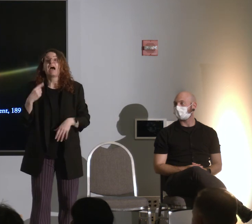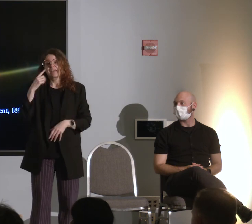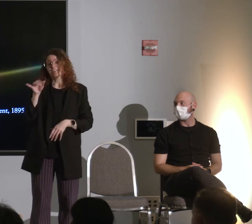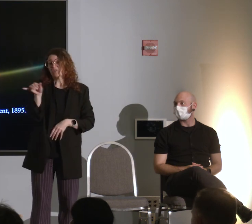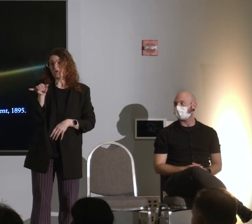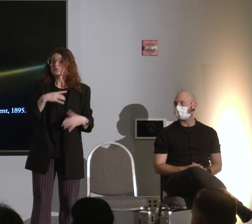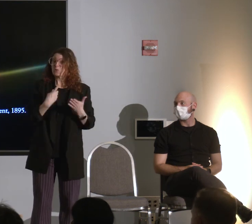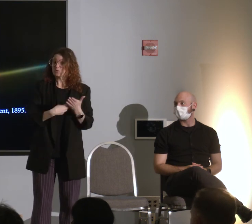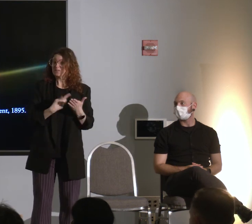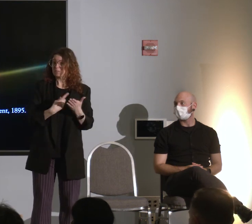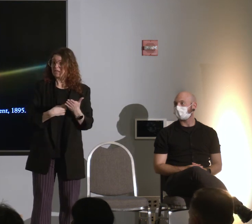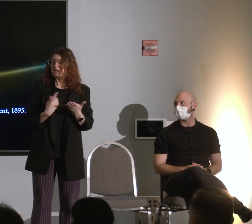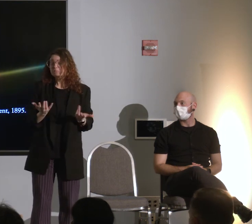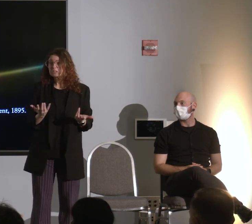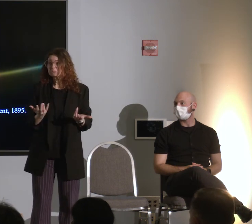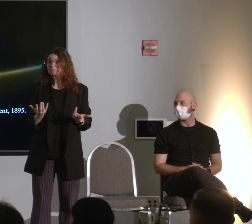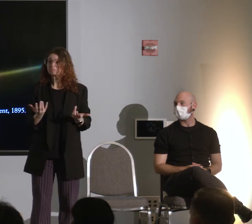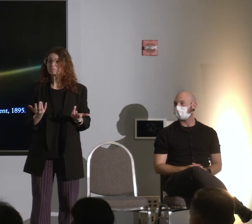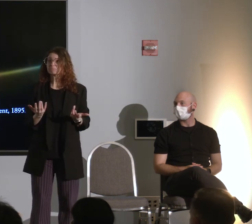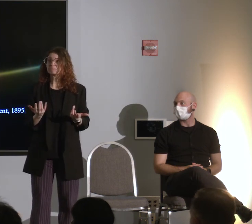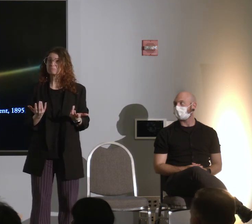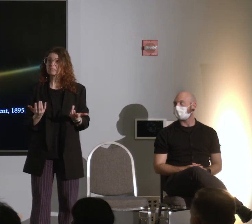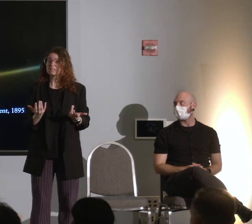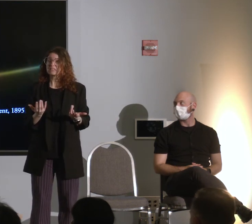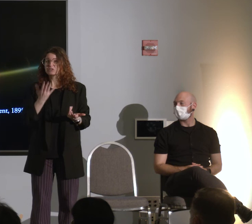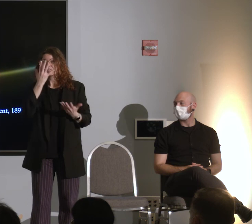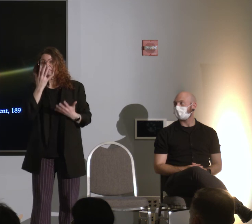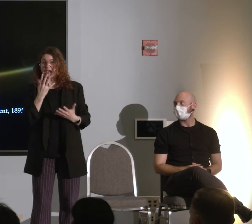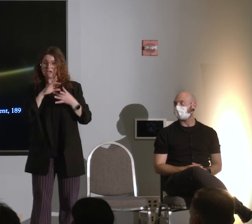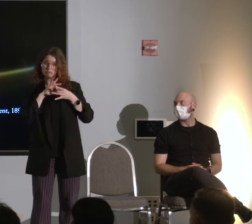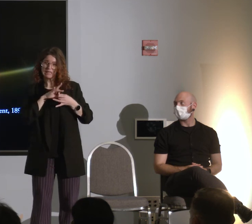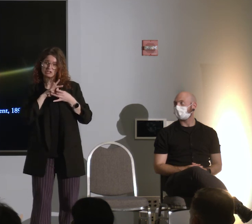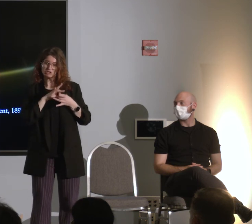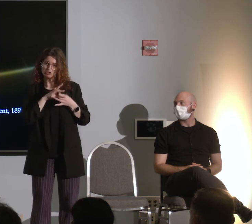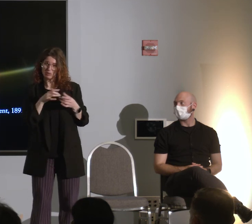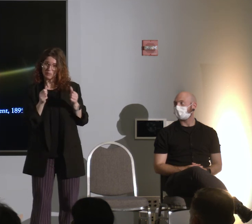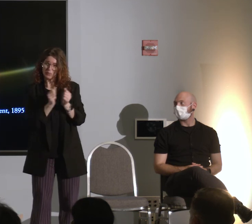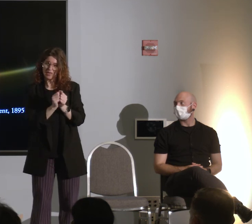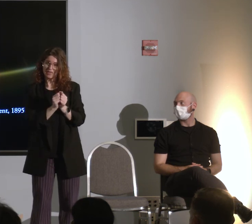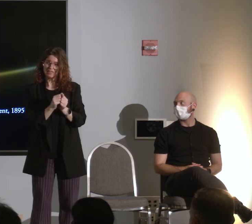sometimes a kind of unhappy relationship between gentrification